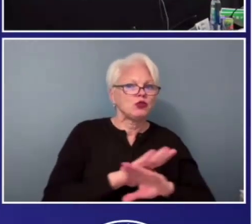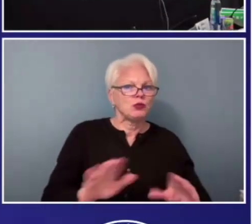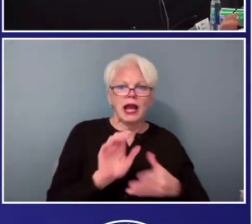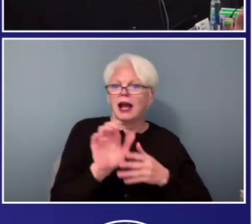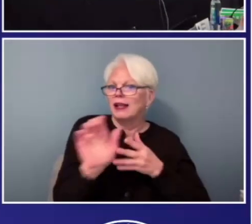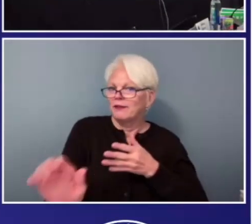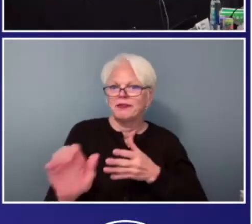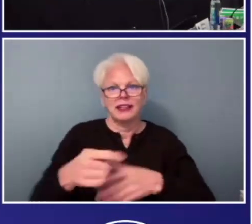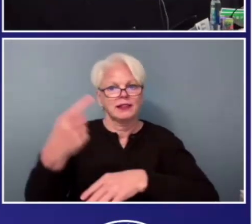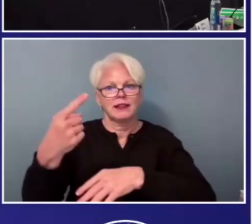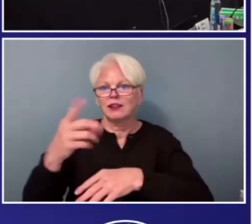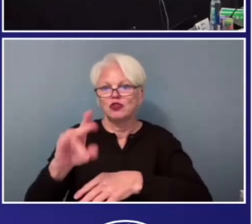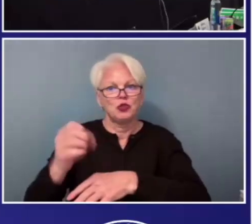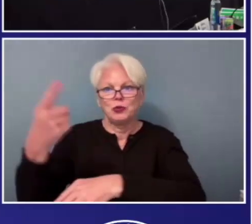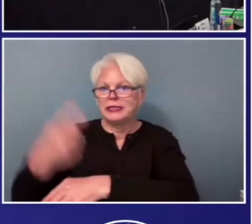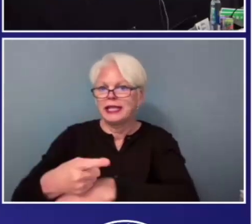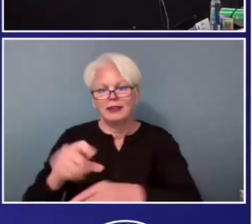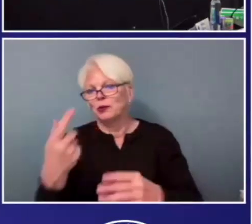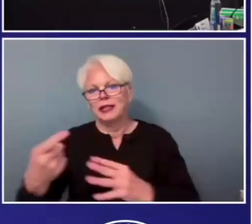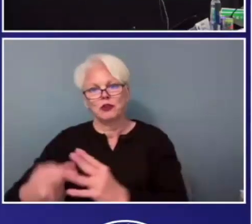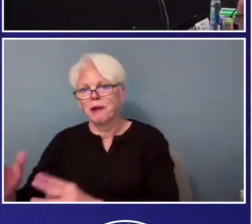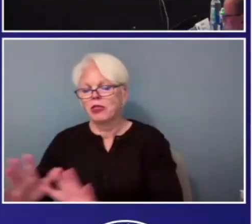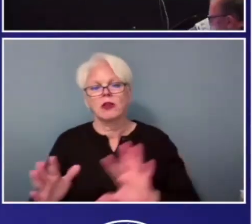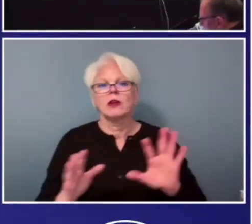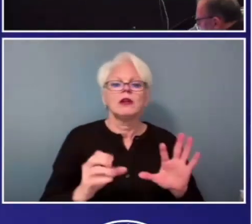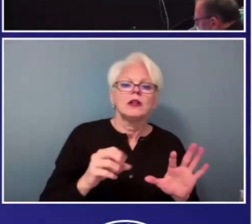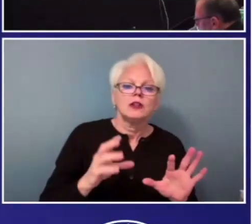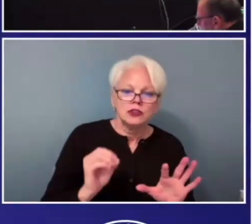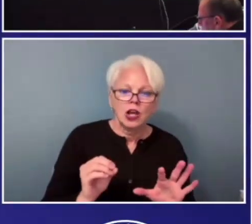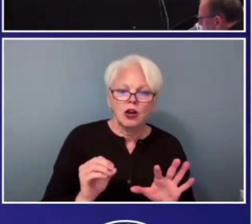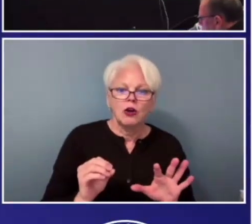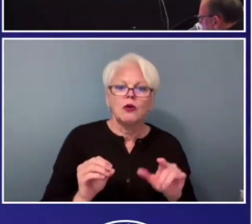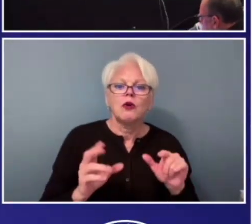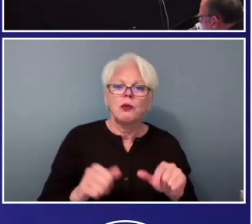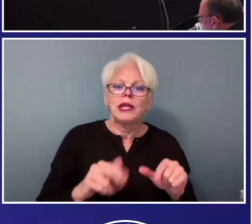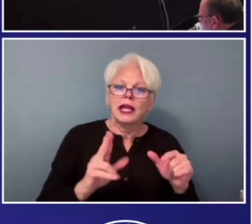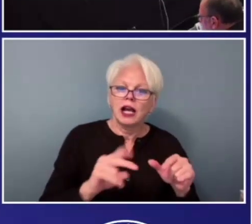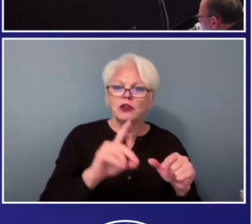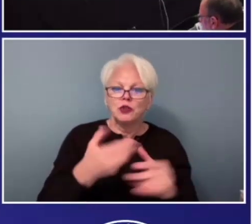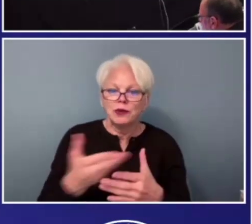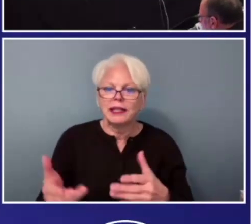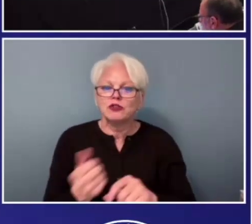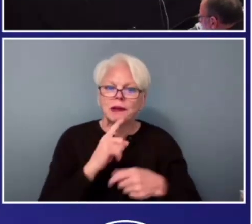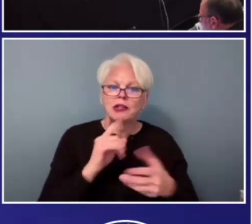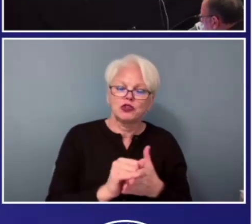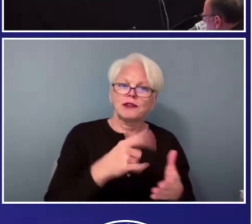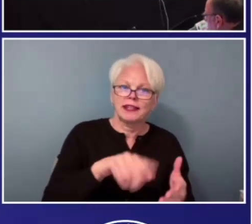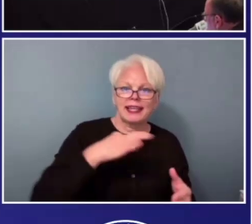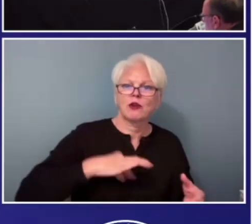there'll be action that the borrower -- you know, we can undo things and make sure that they get credit for it. So it's going to -- it may not even --